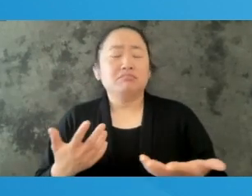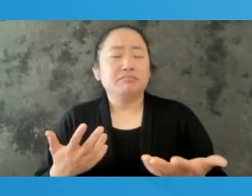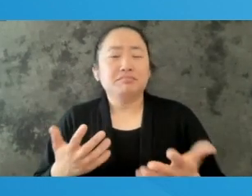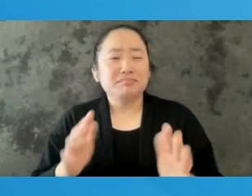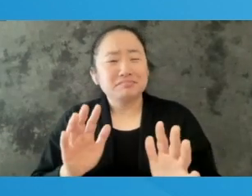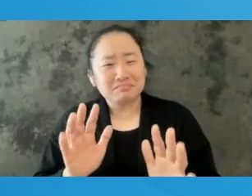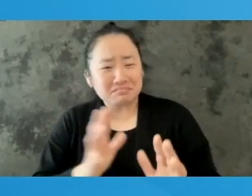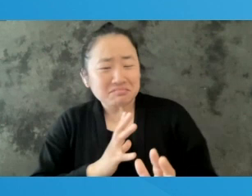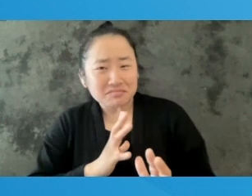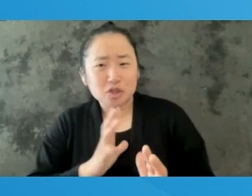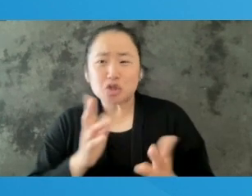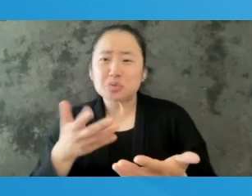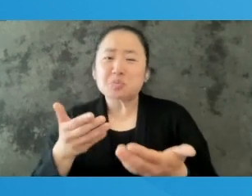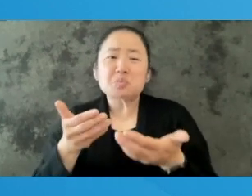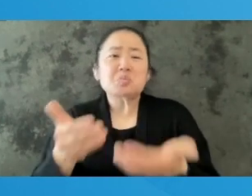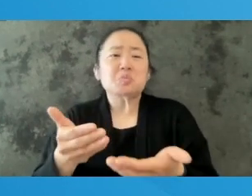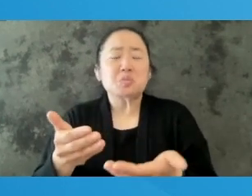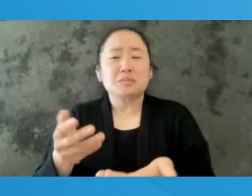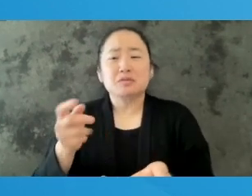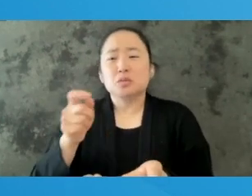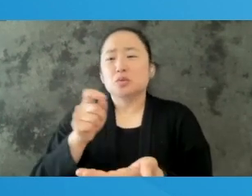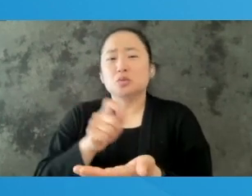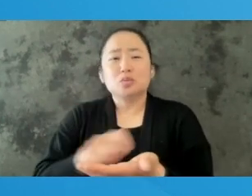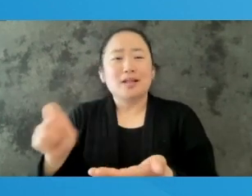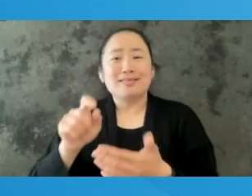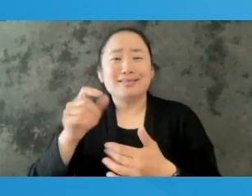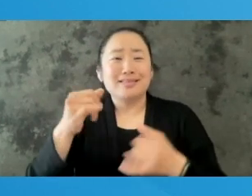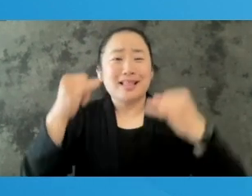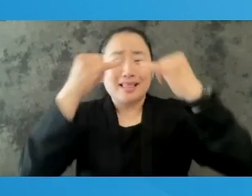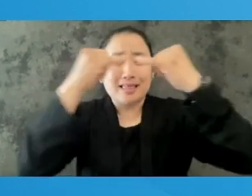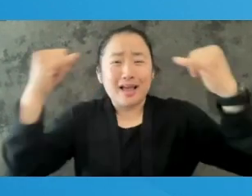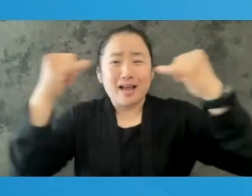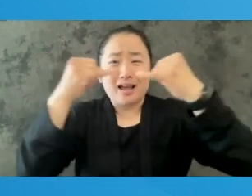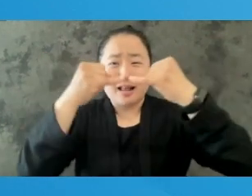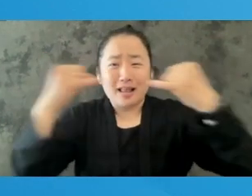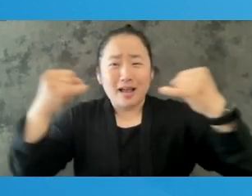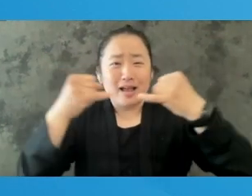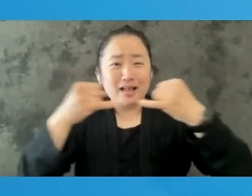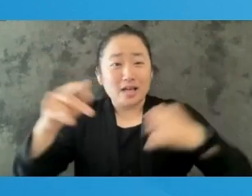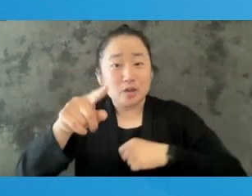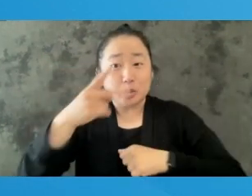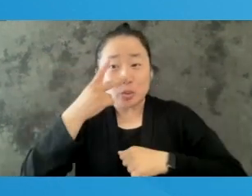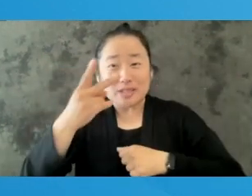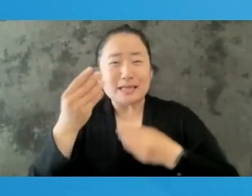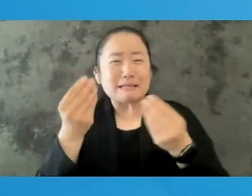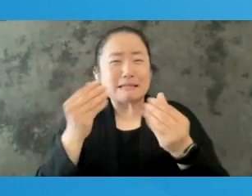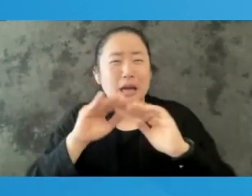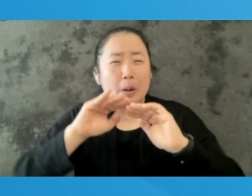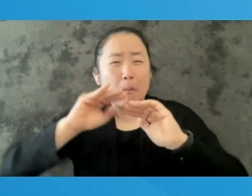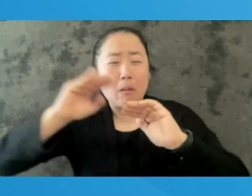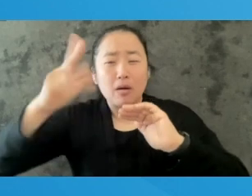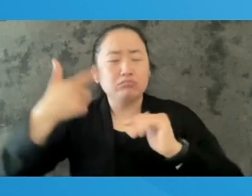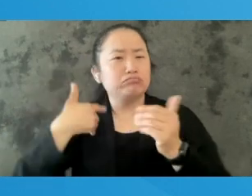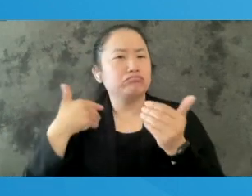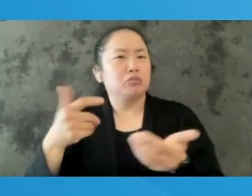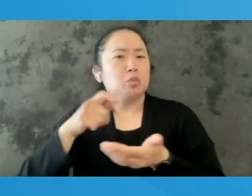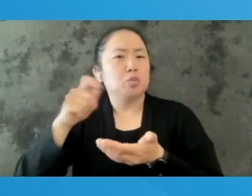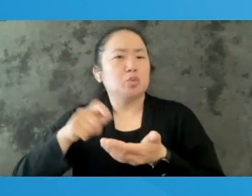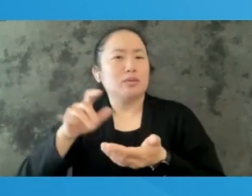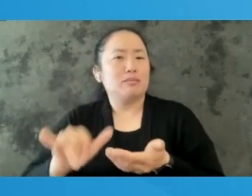that pencil and draw those lines that you see, those textures that you see.